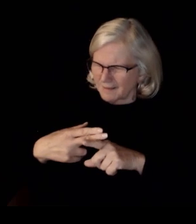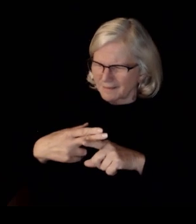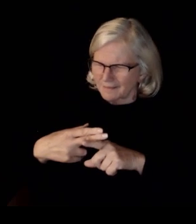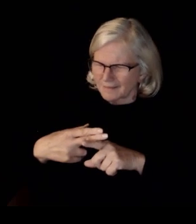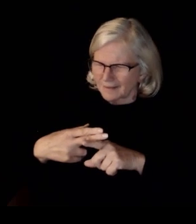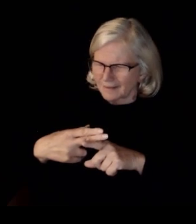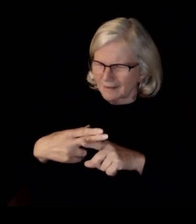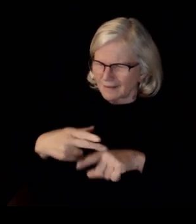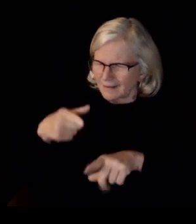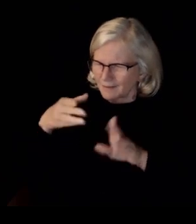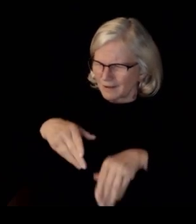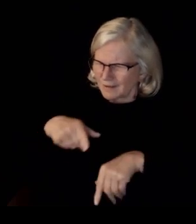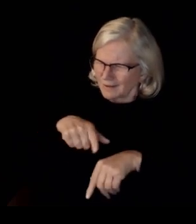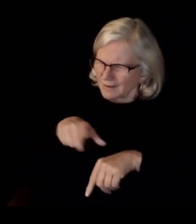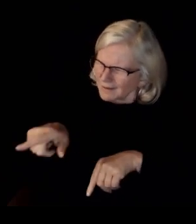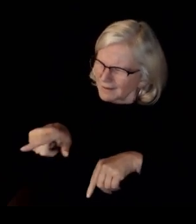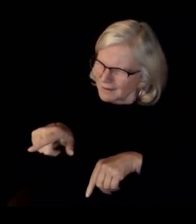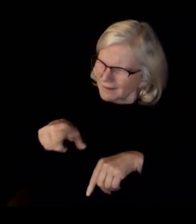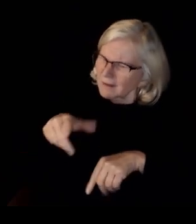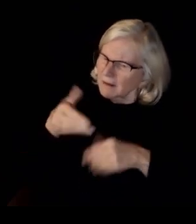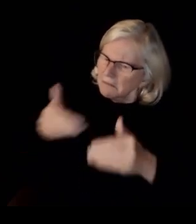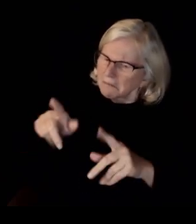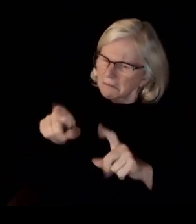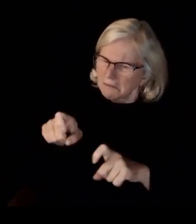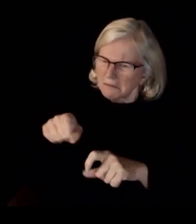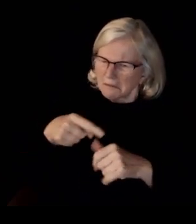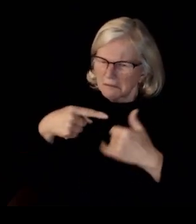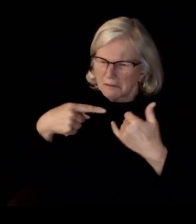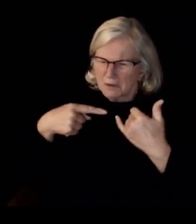individual needed to be tested. So far all of that makes sense and could be what you